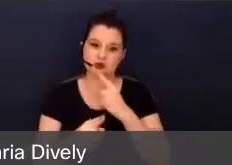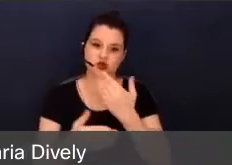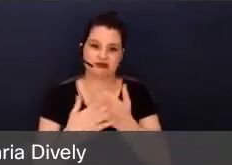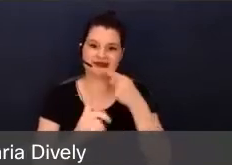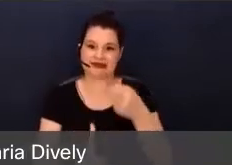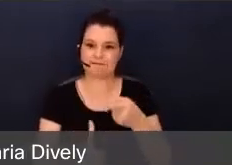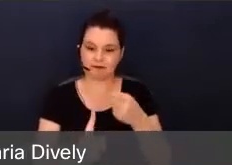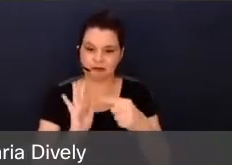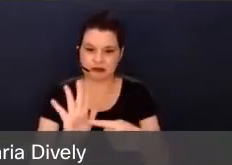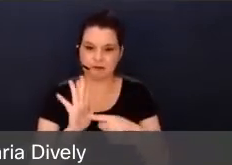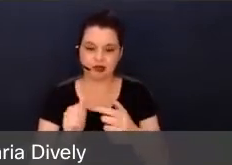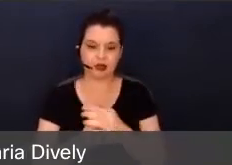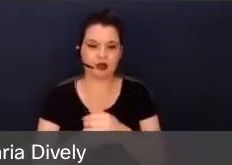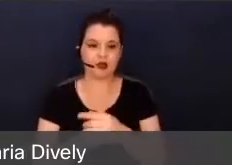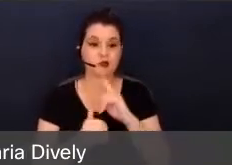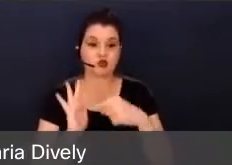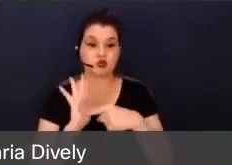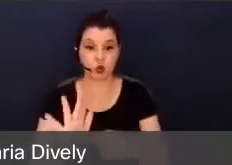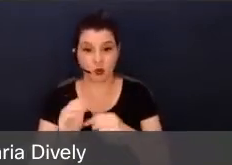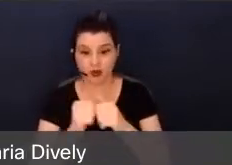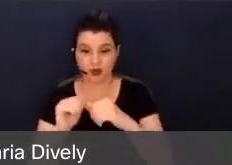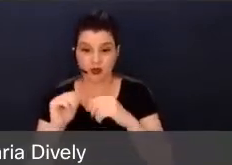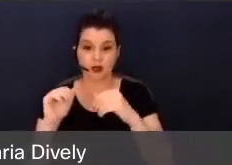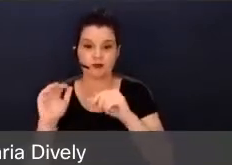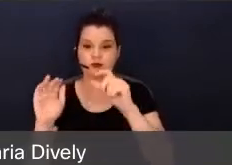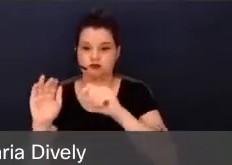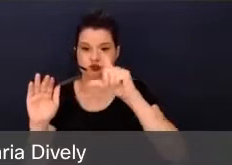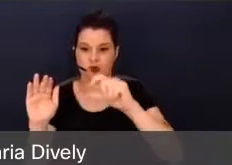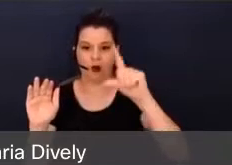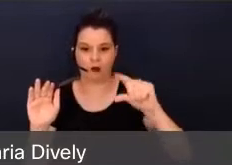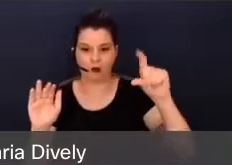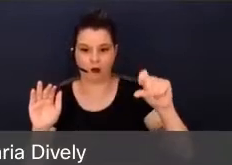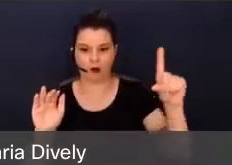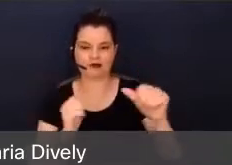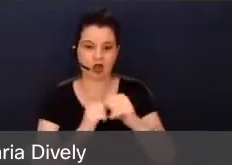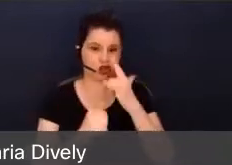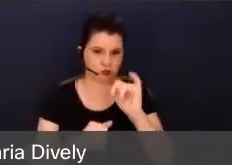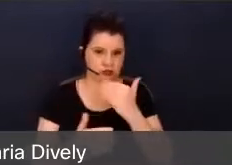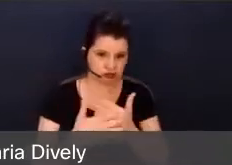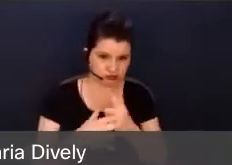it's um, showing a gra- a bar graph that looks pretty good in size.